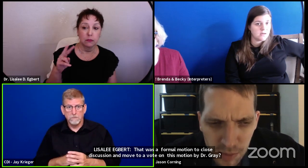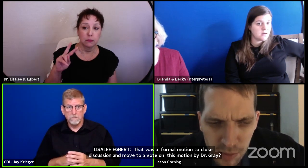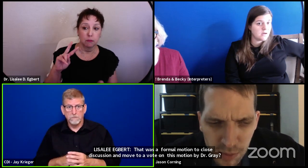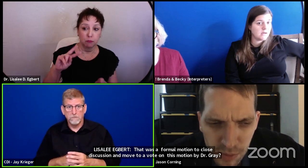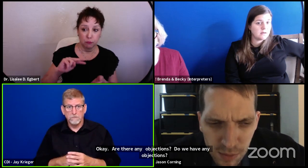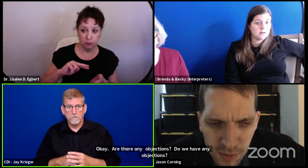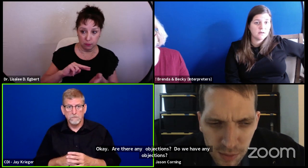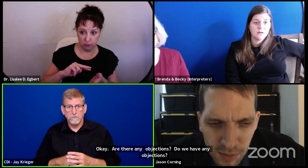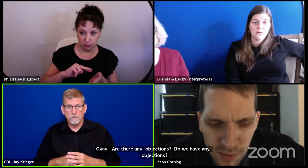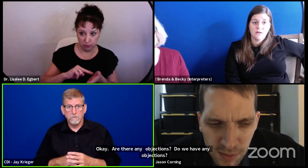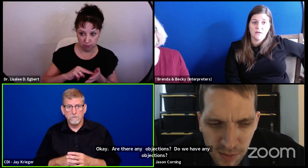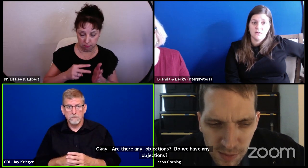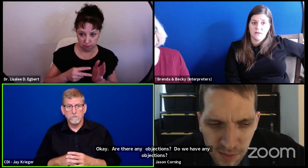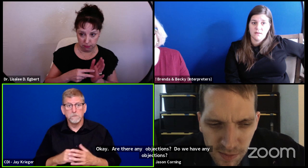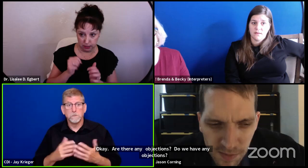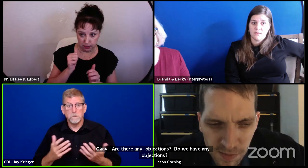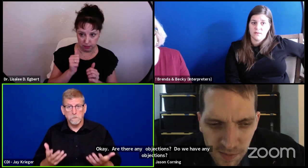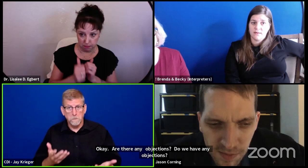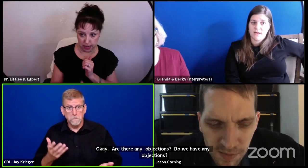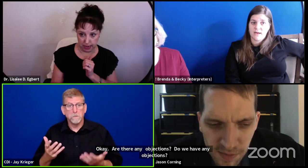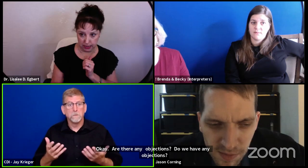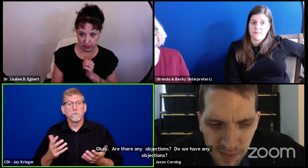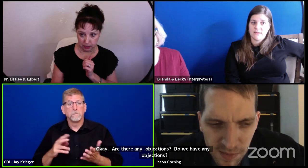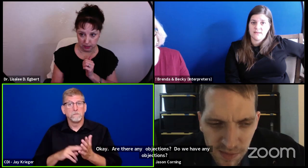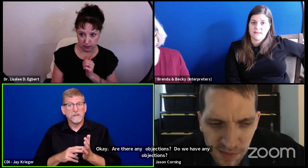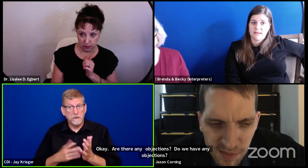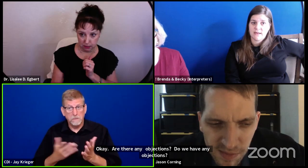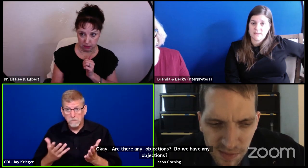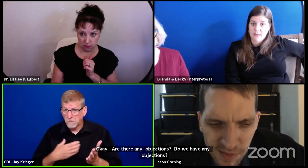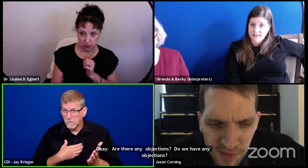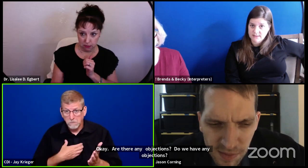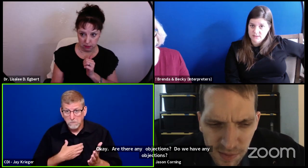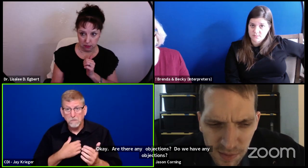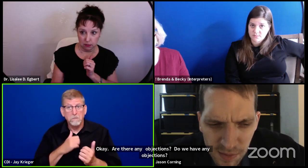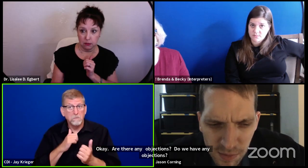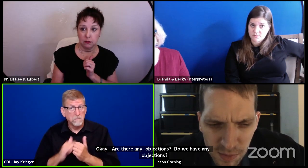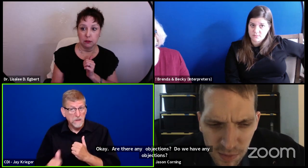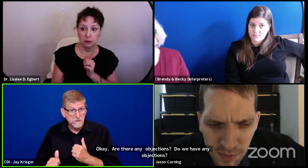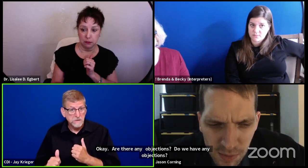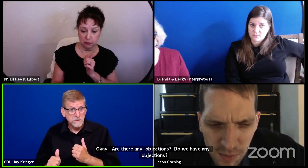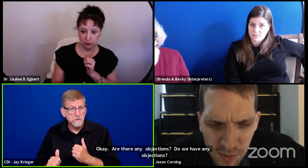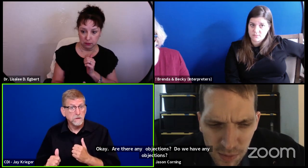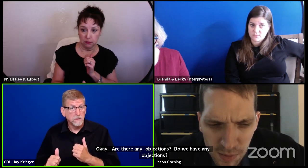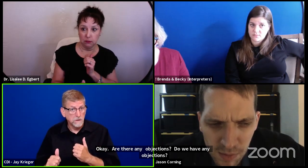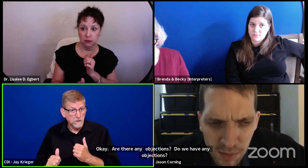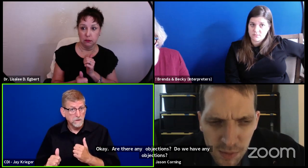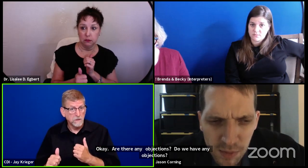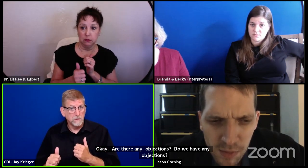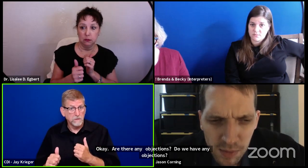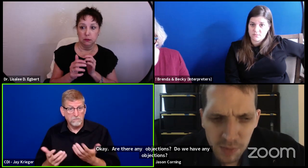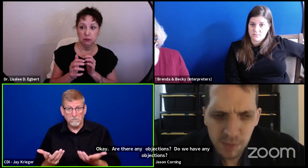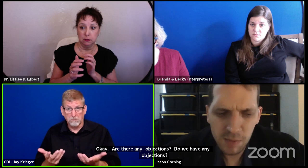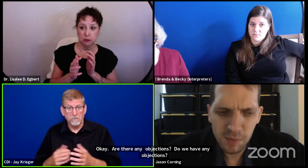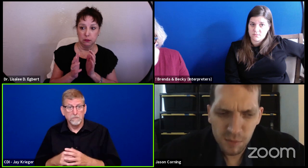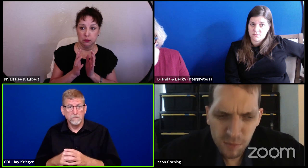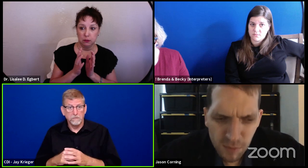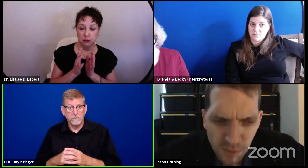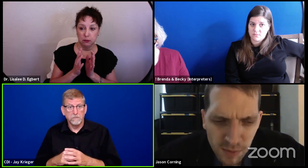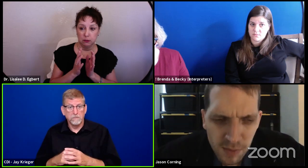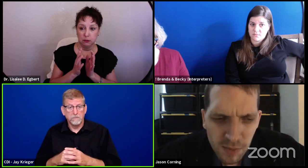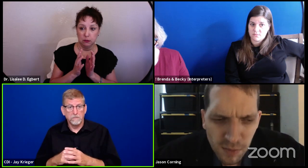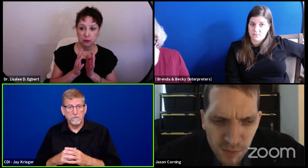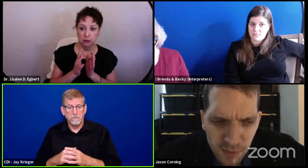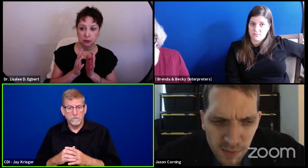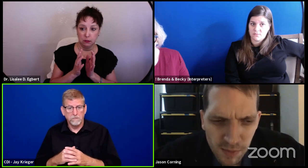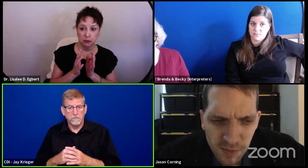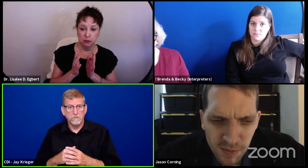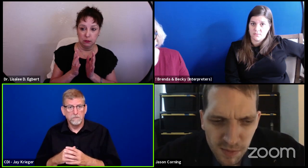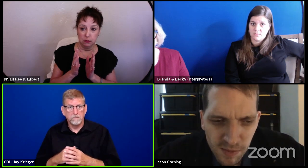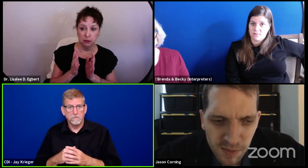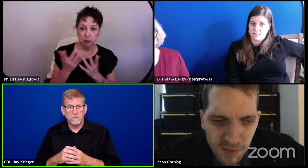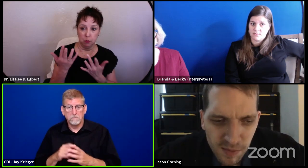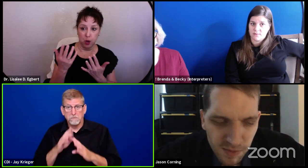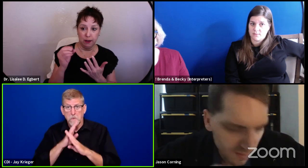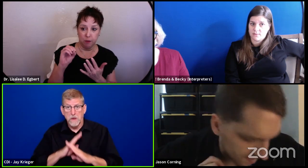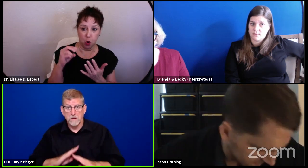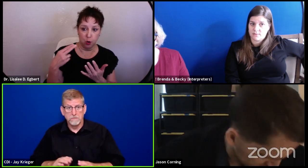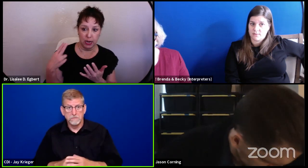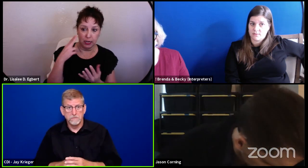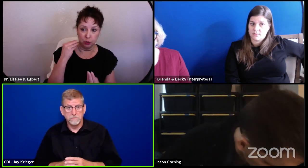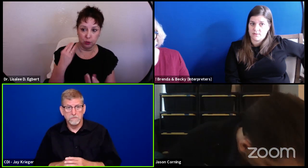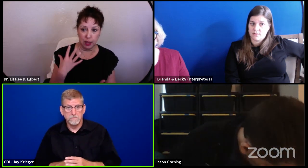Seeing none, that means it has passed.